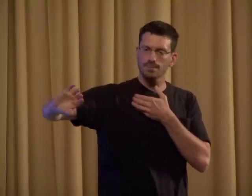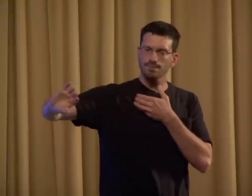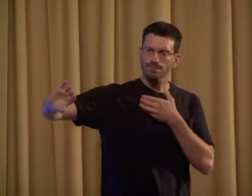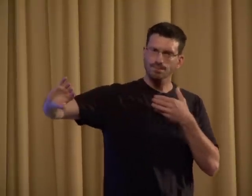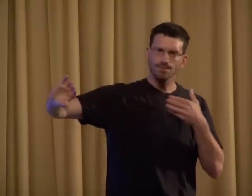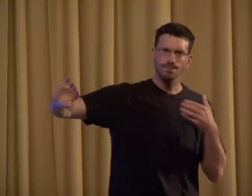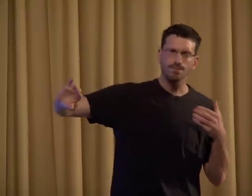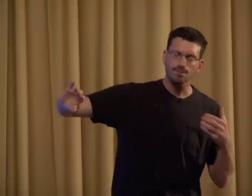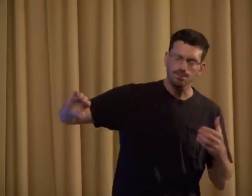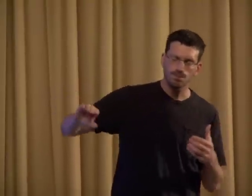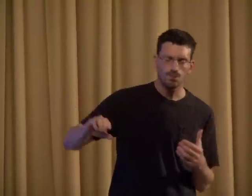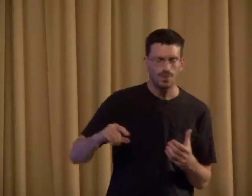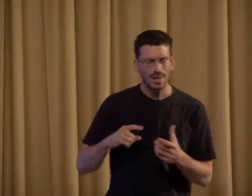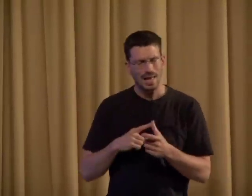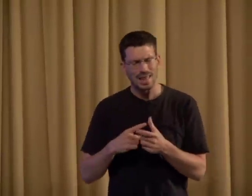Now, if the world is separate then its a scary place. We don't know it. Maybe it's against me. Maybe it hates me. It doesn't understand me.